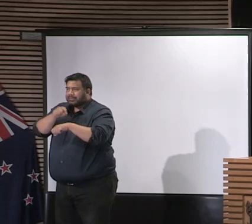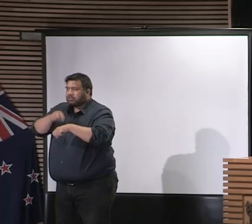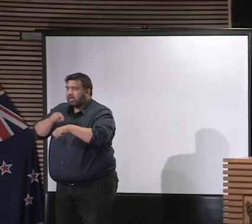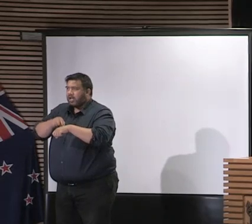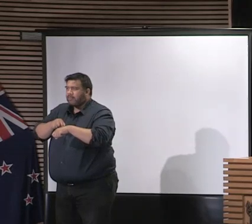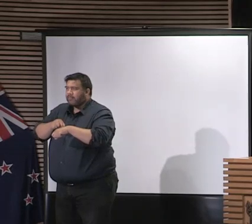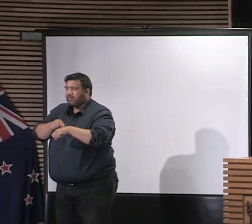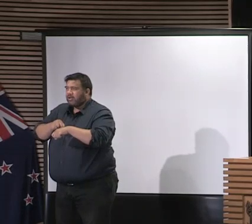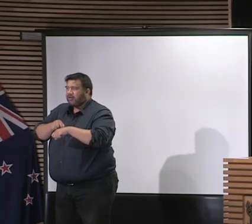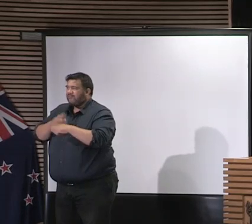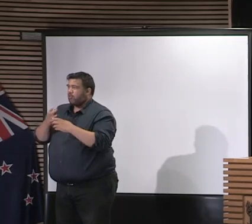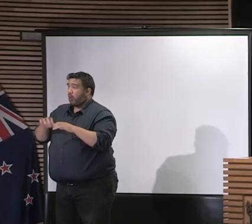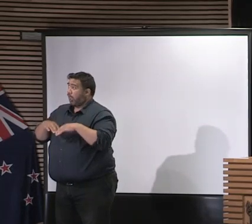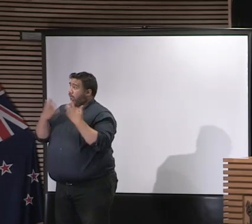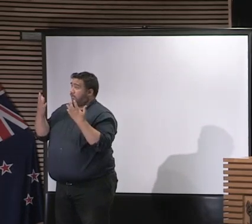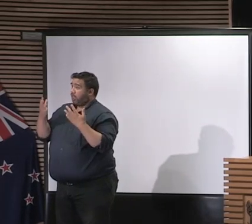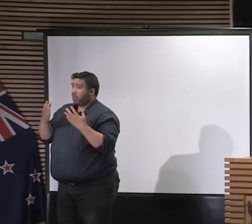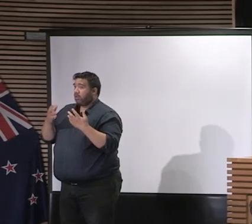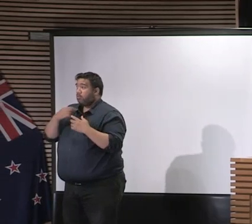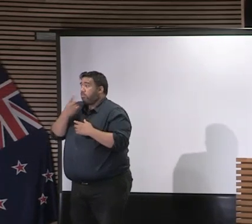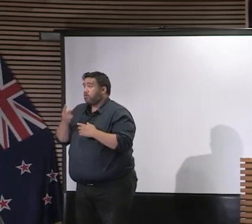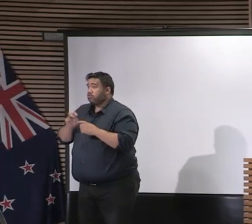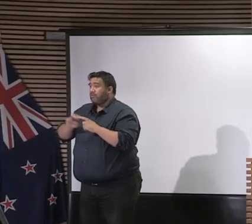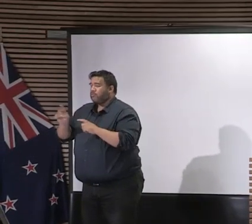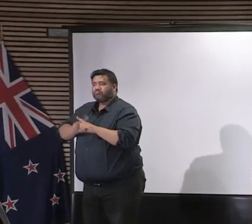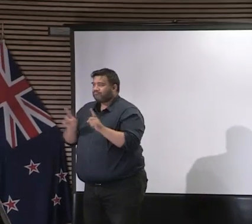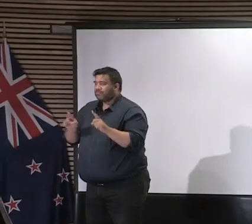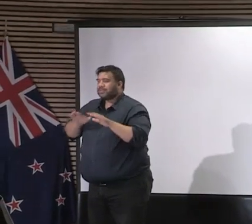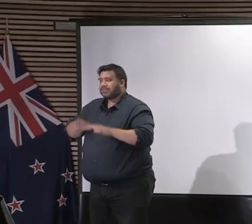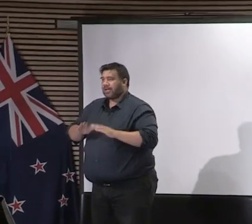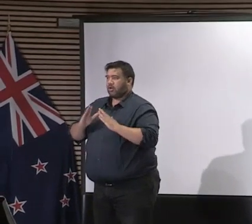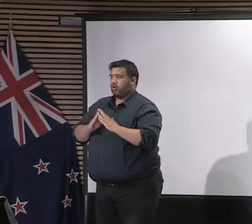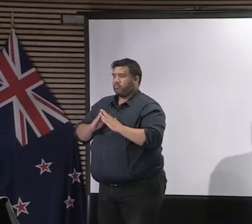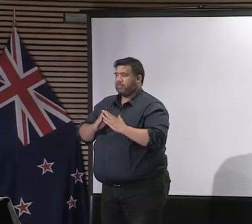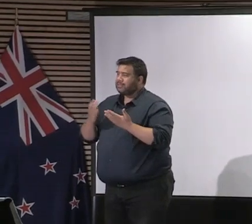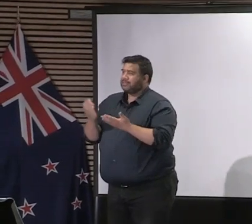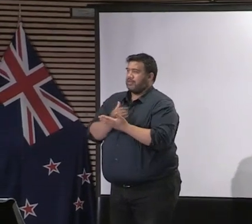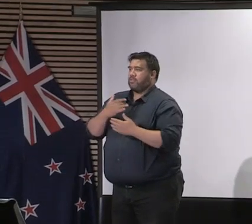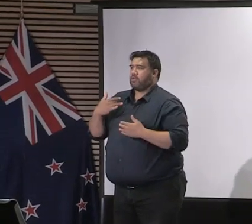the Police Commissioner's comments about non-essential travel over Easter. We're asking for you to do the right